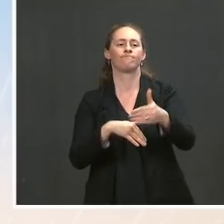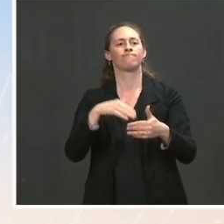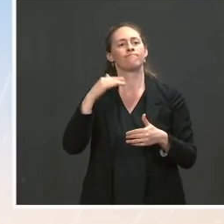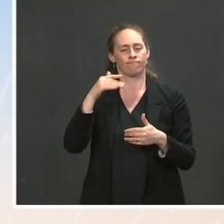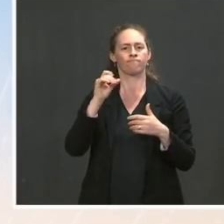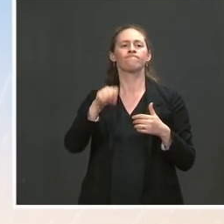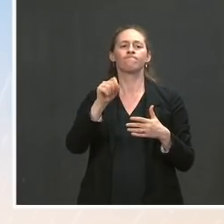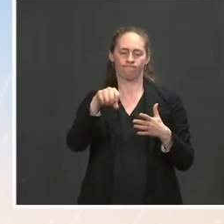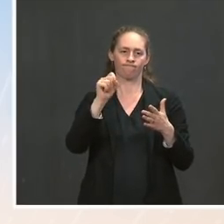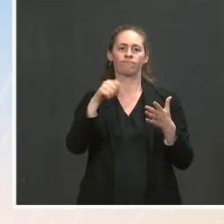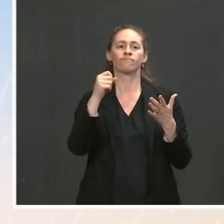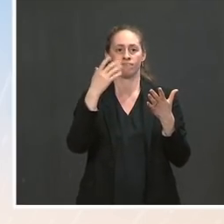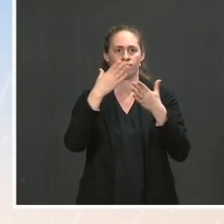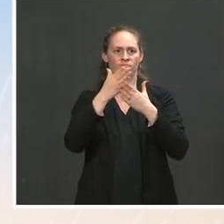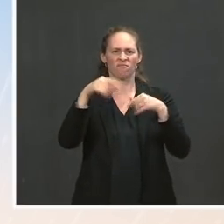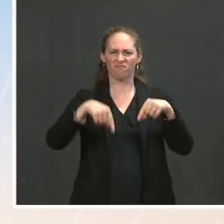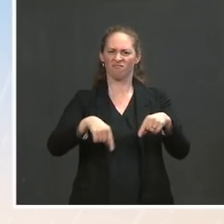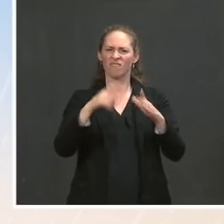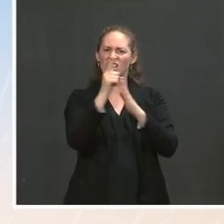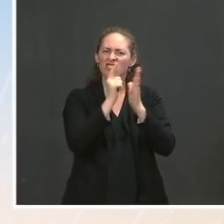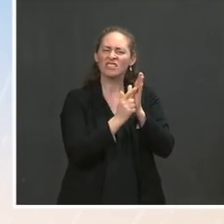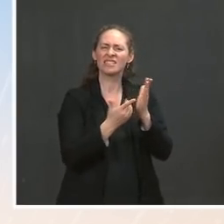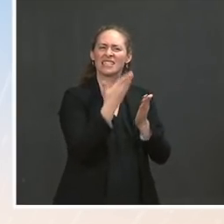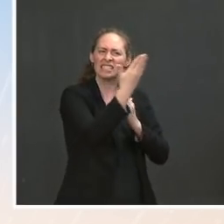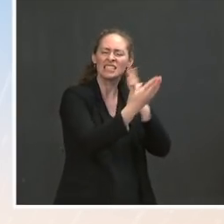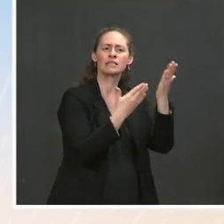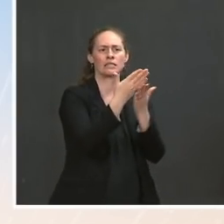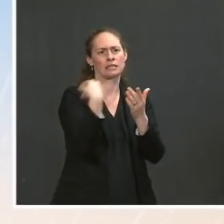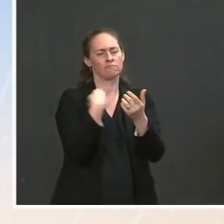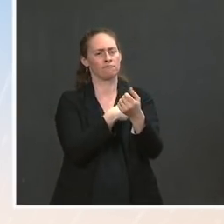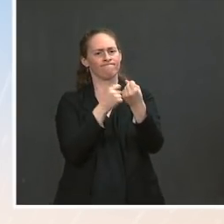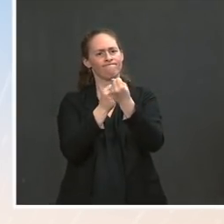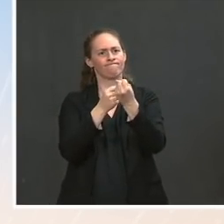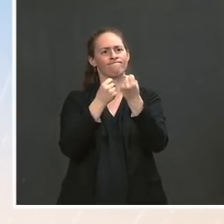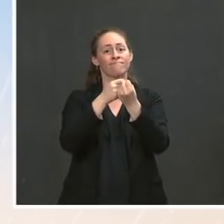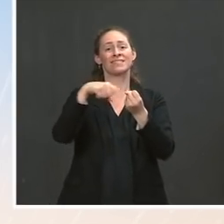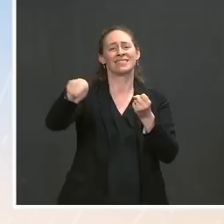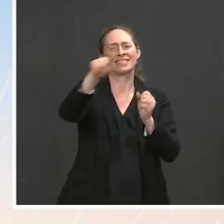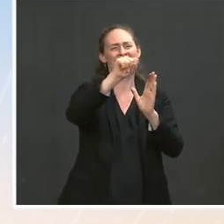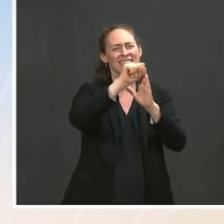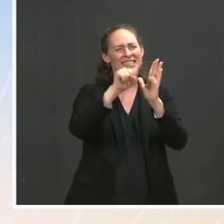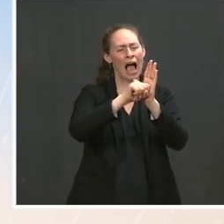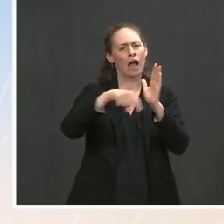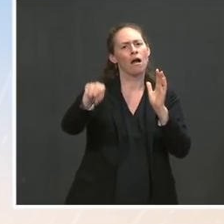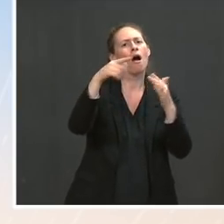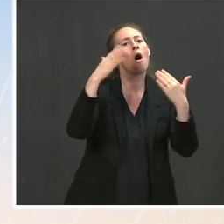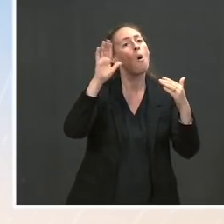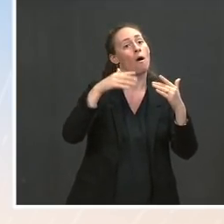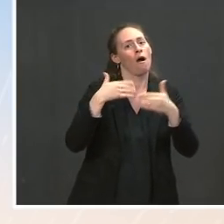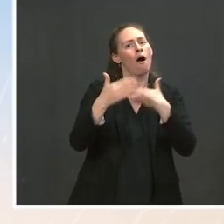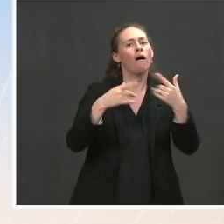supporting efforts that are happening in states, which we've seen as very effective and impactful and largely due to the advocacy and activism